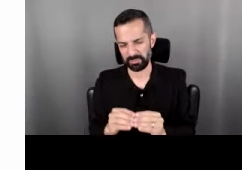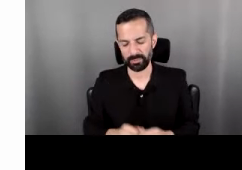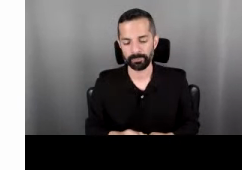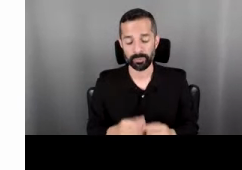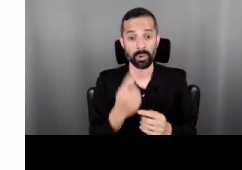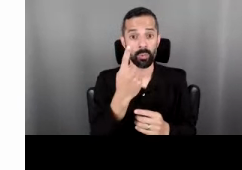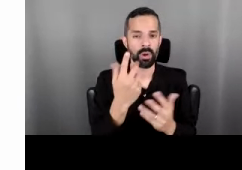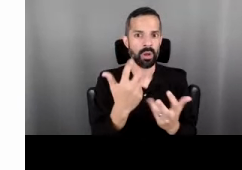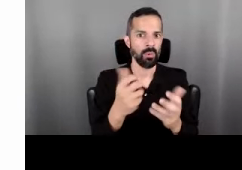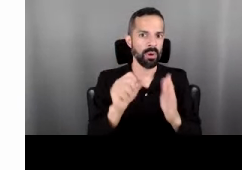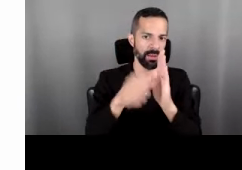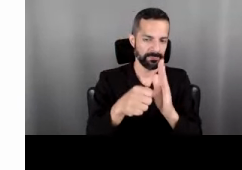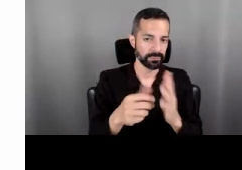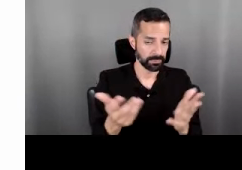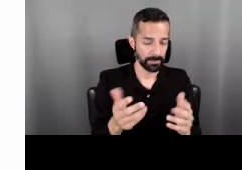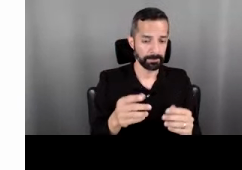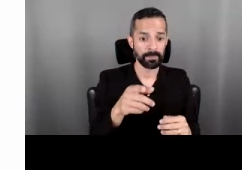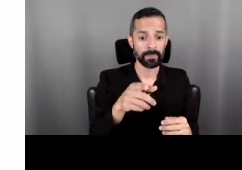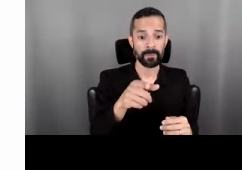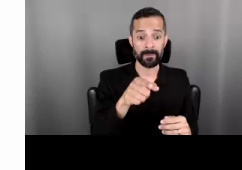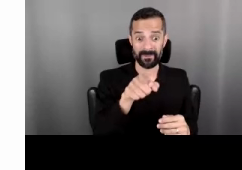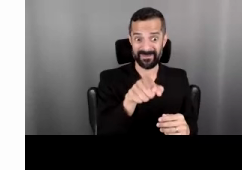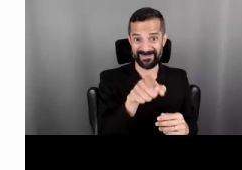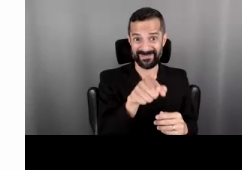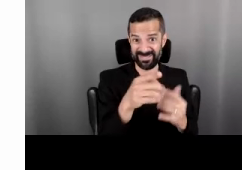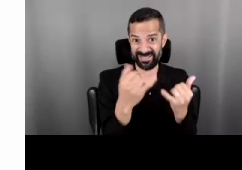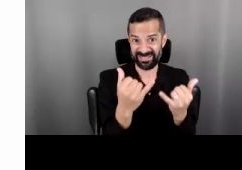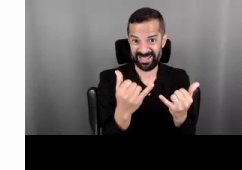this is the opportunity to really, bang the drum